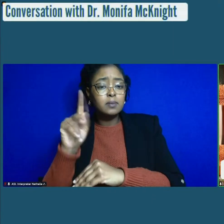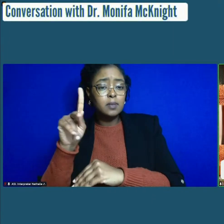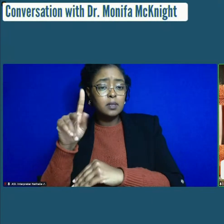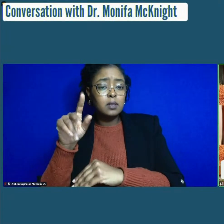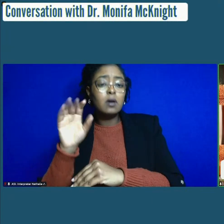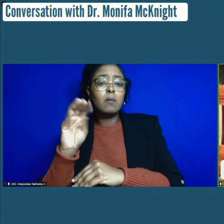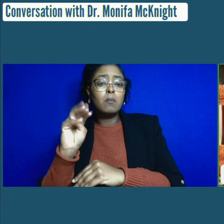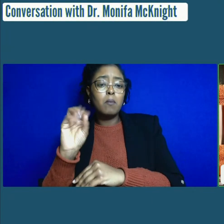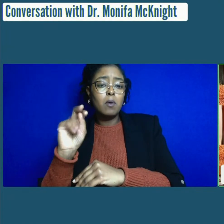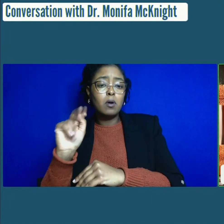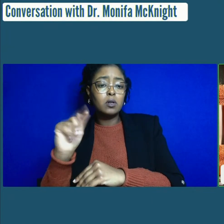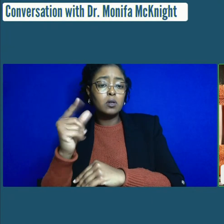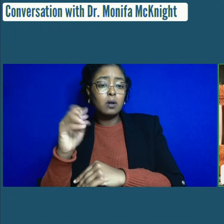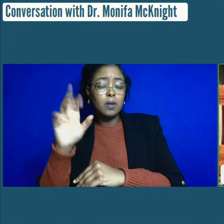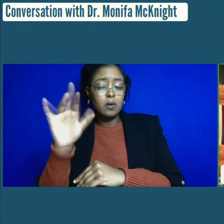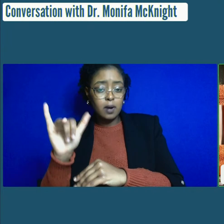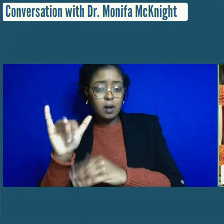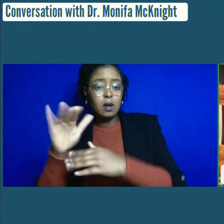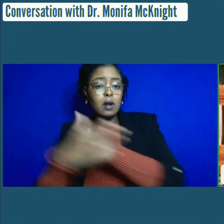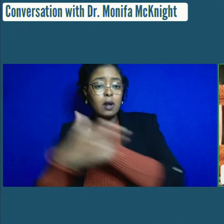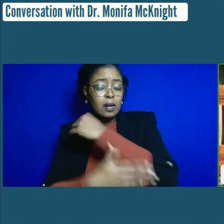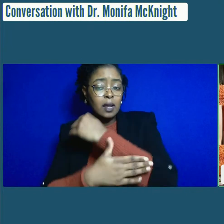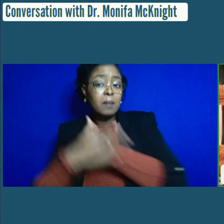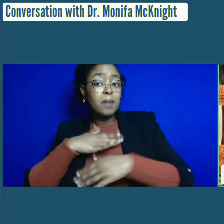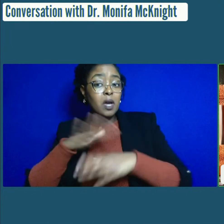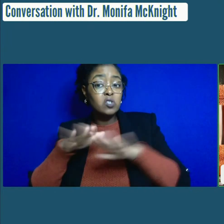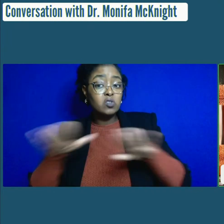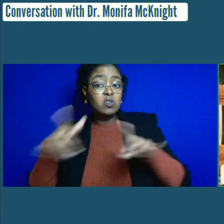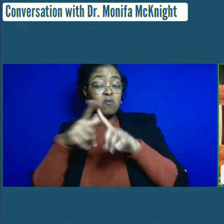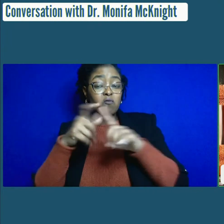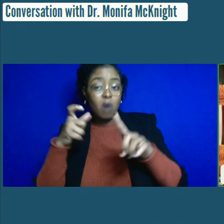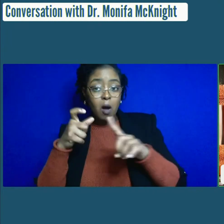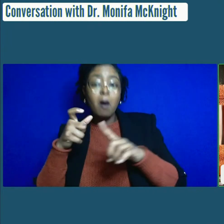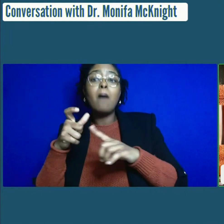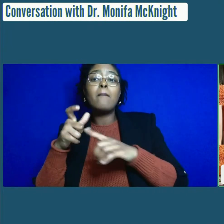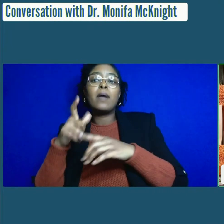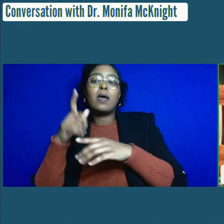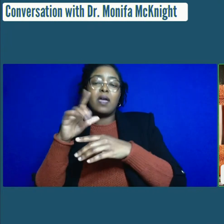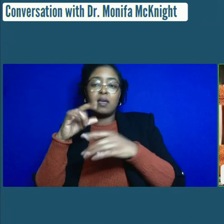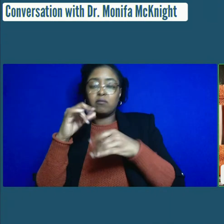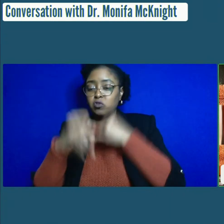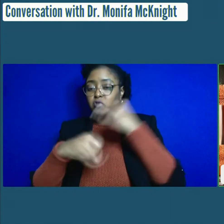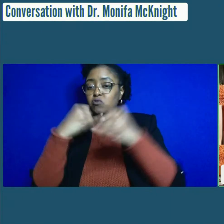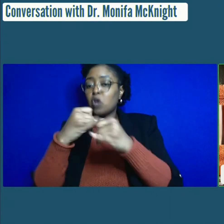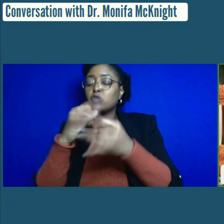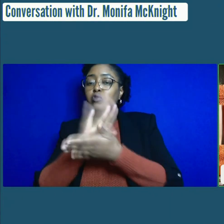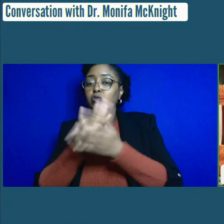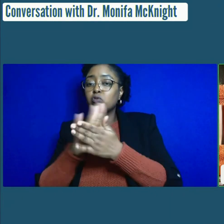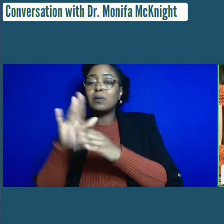evening. Um when we moved to Montgomery County, my Children were coming from an English